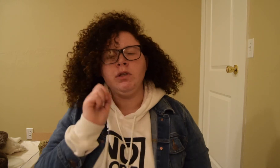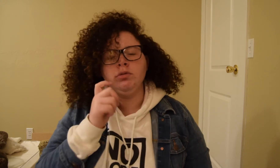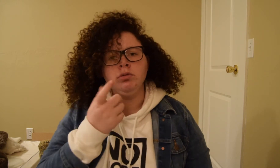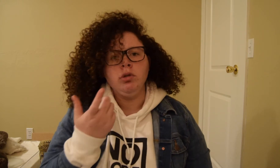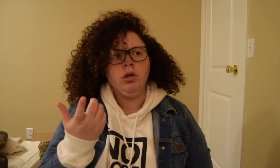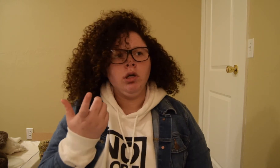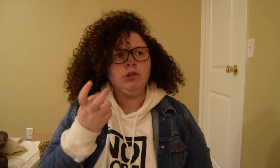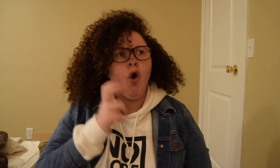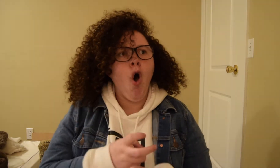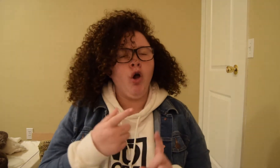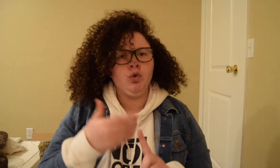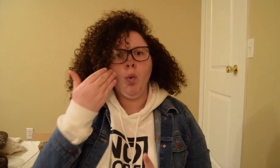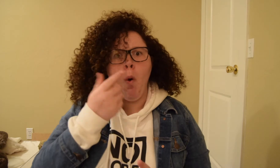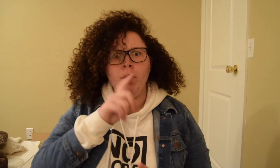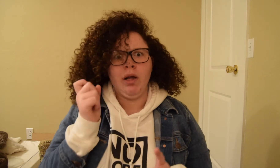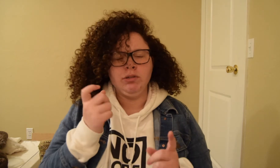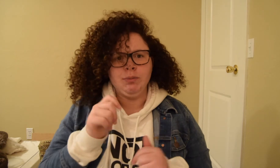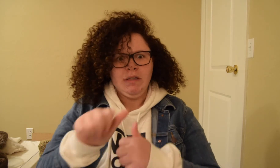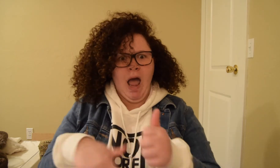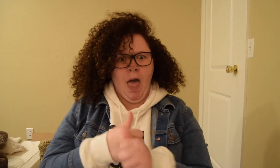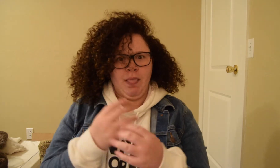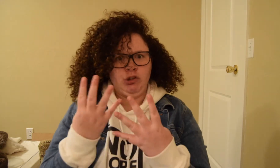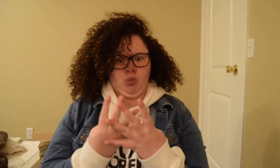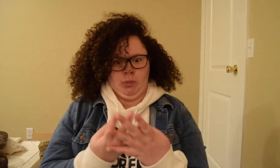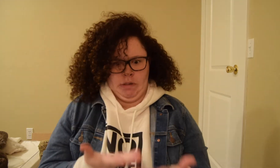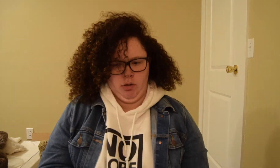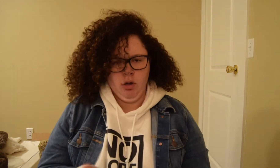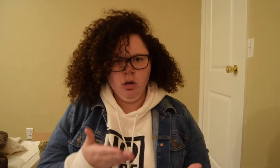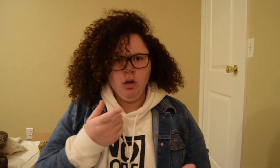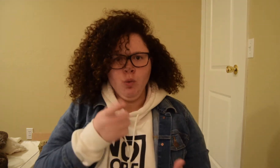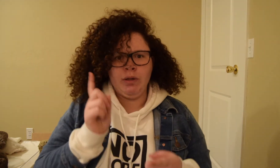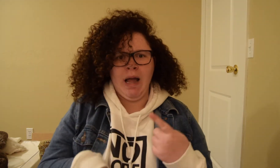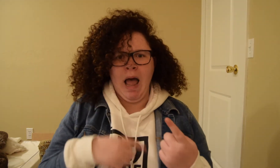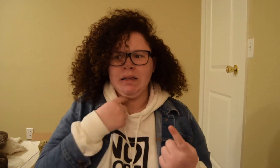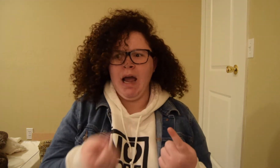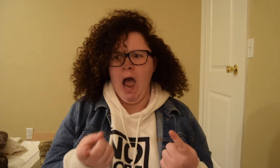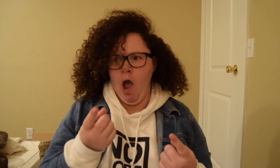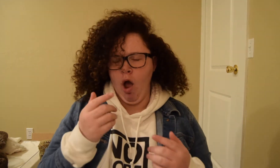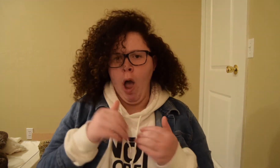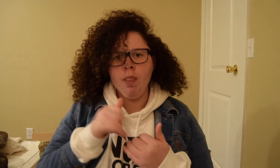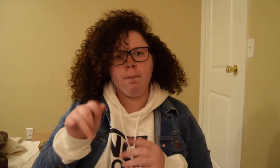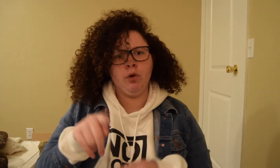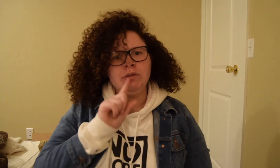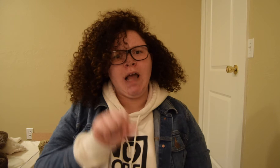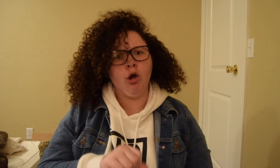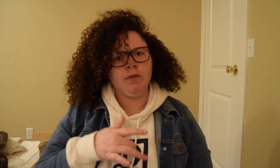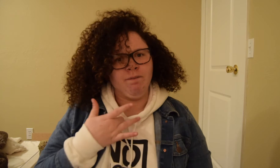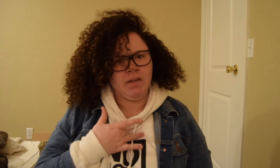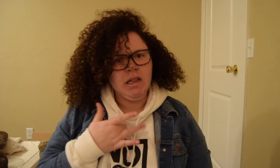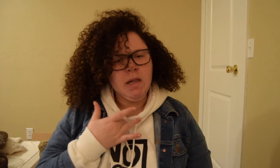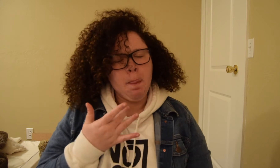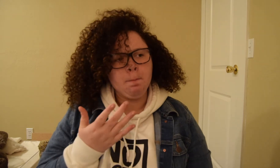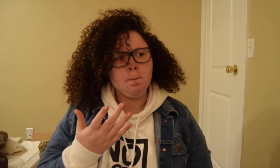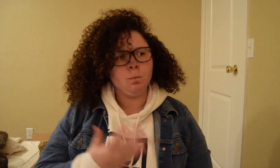Because it's hard to know. It's behind the screen. You can't tell how the person is actually feeling